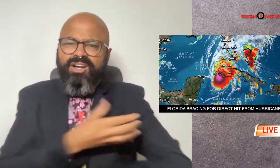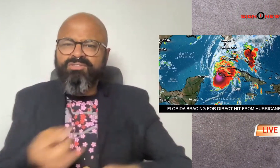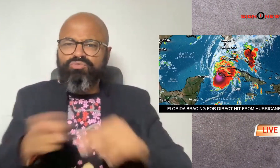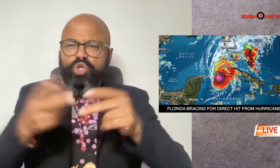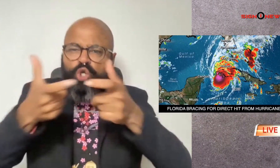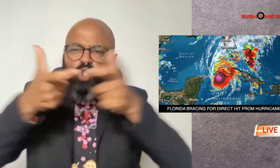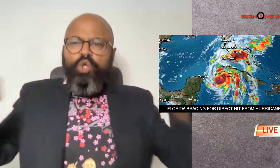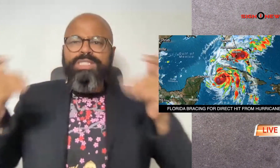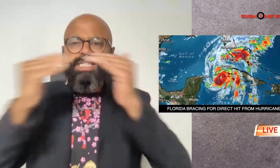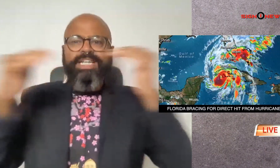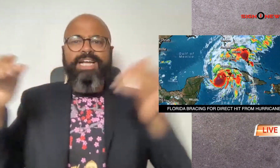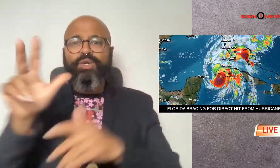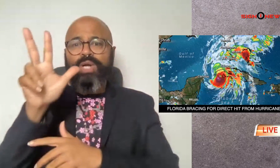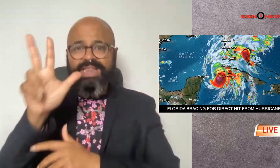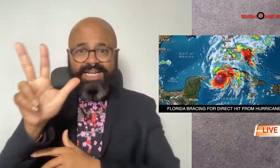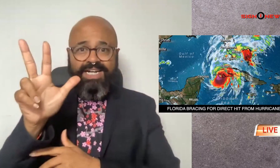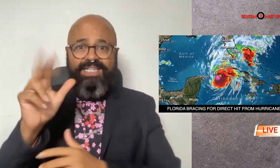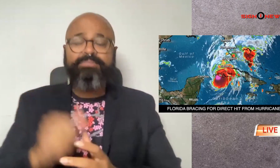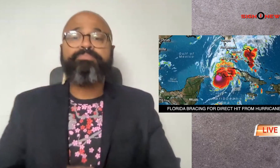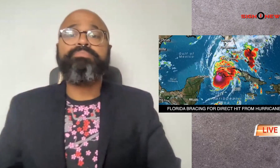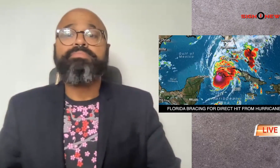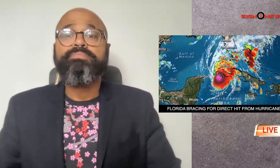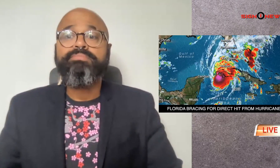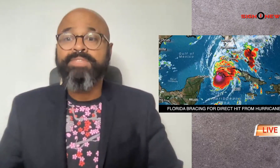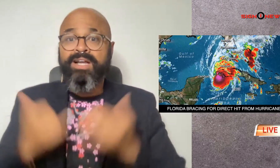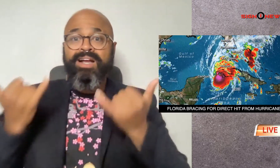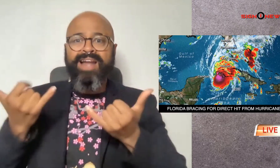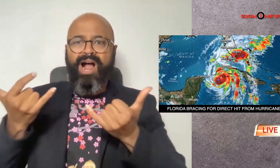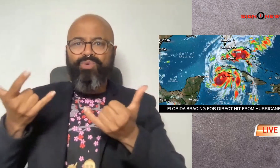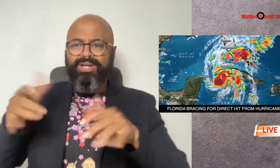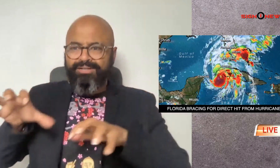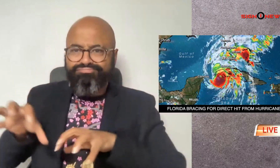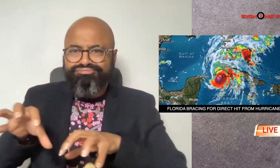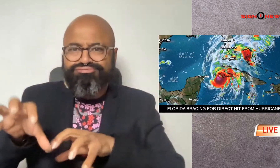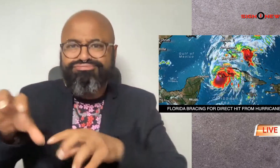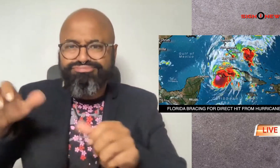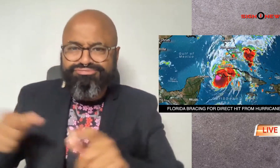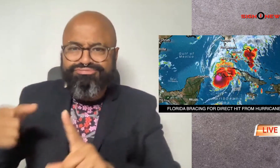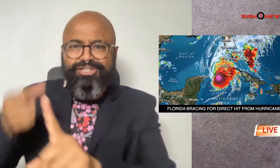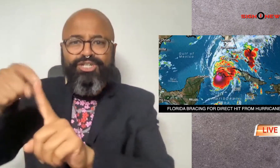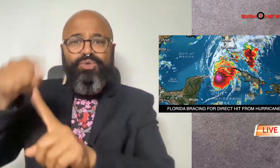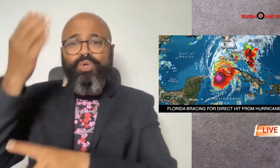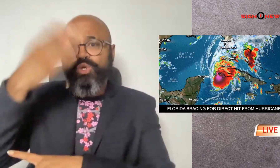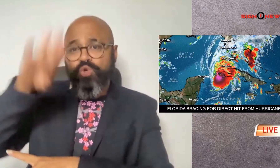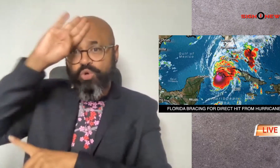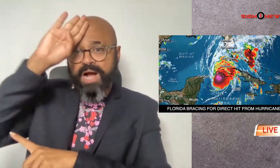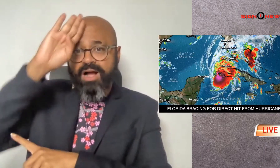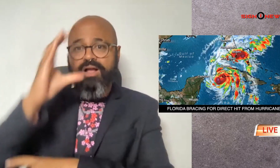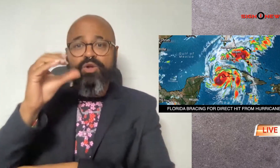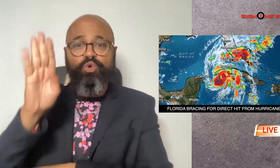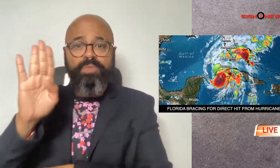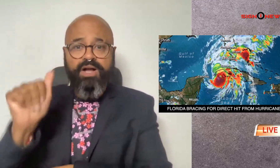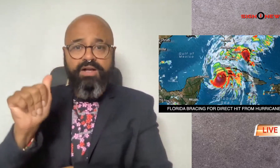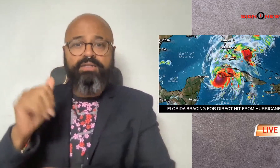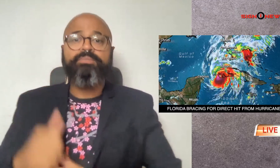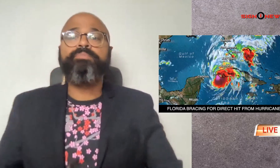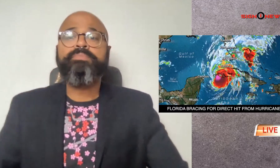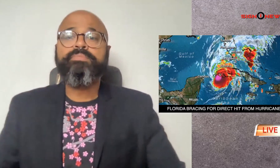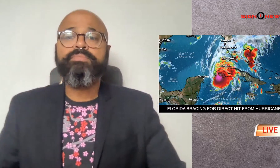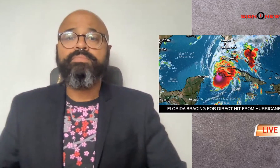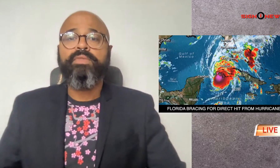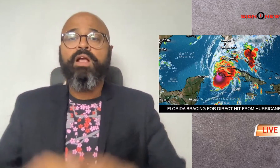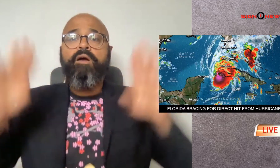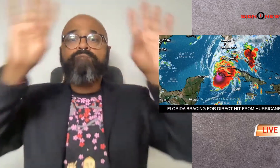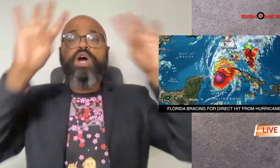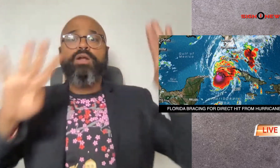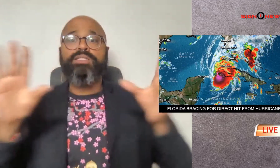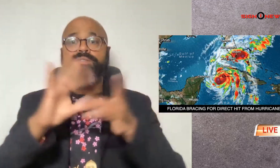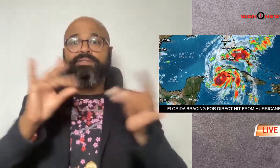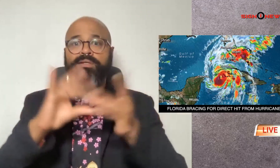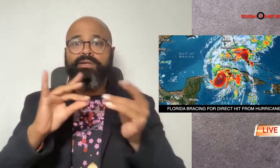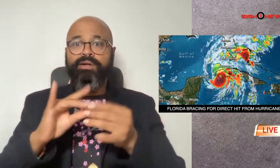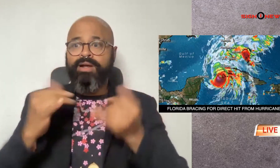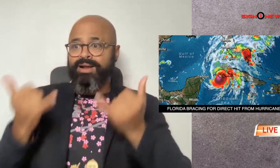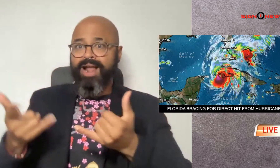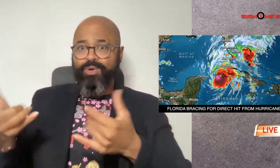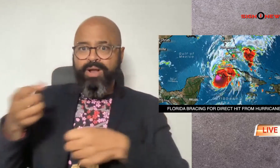three storm it is currently bashing Cuba and forecasters say it is moving its way directly